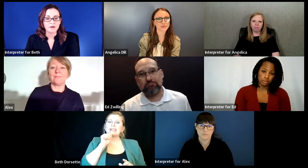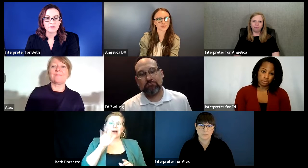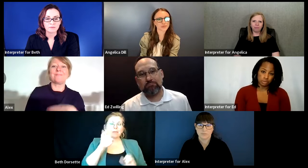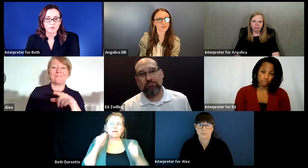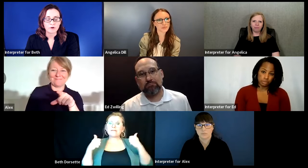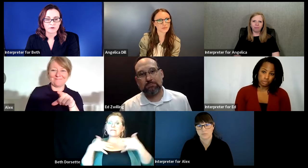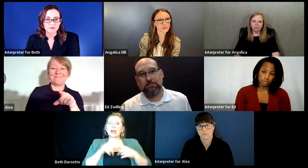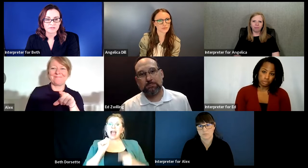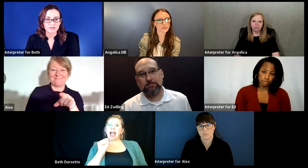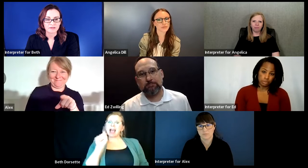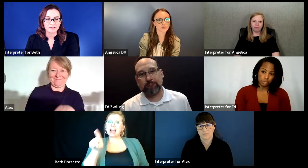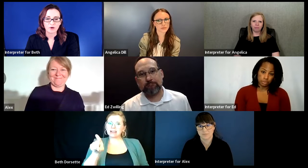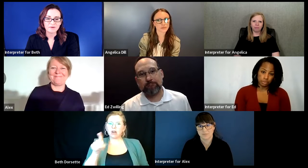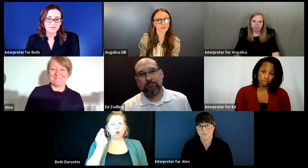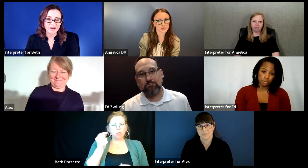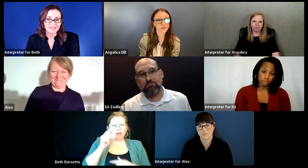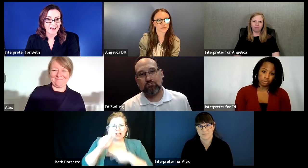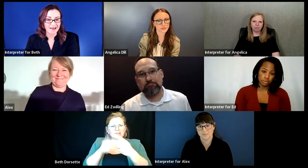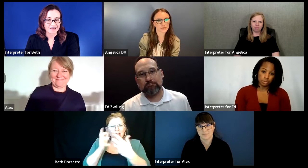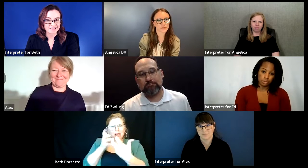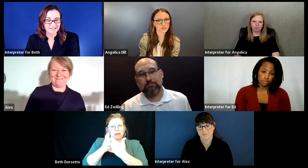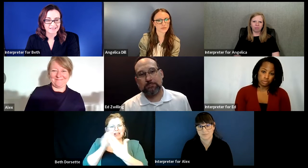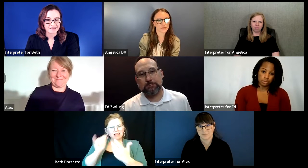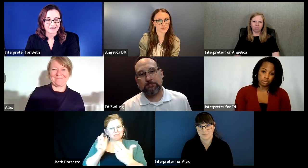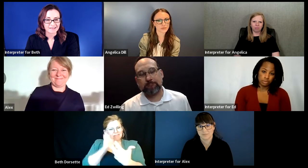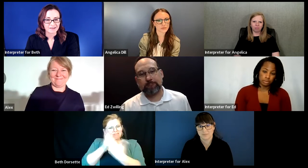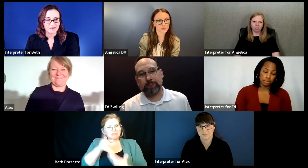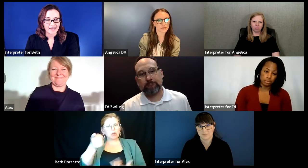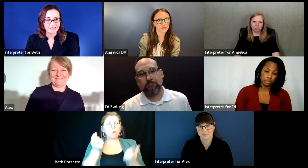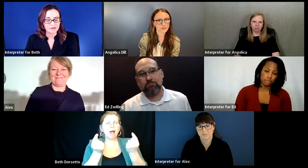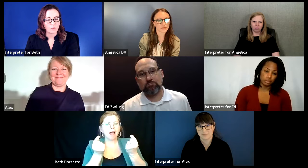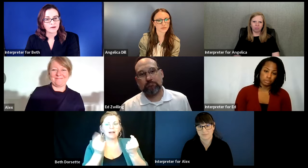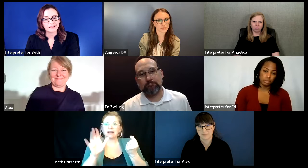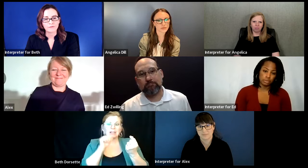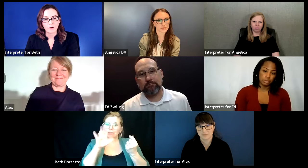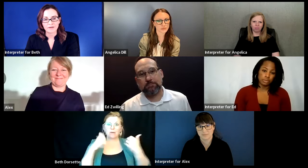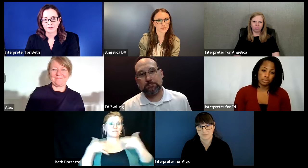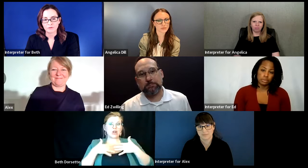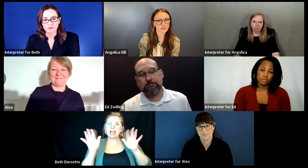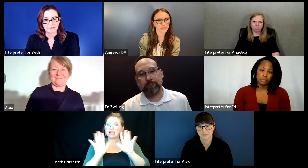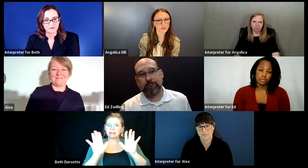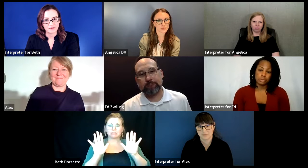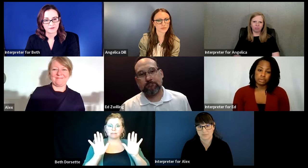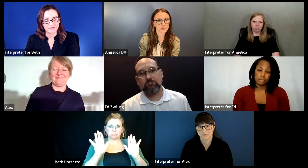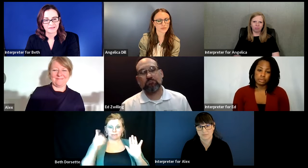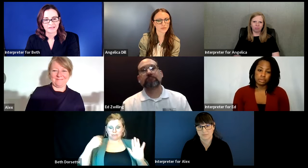And for those hearing employers, don't be afraid to ask your candidate what type of accommodation works best for you.